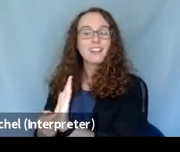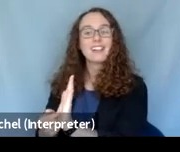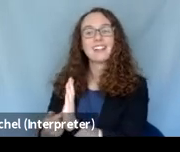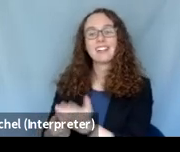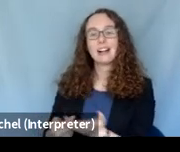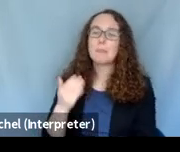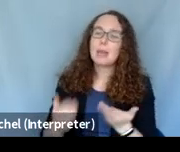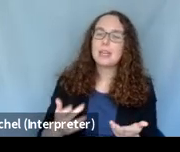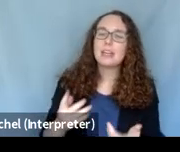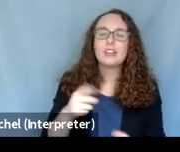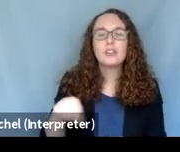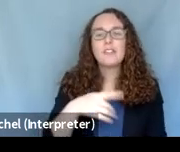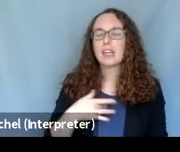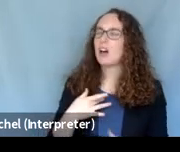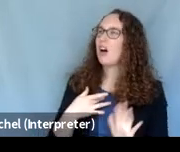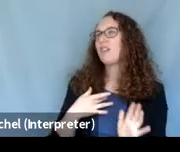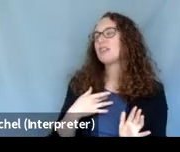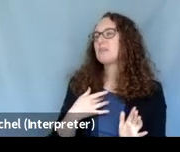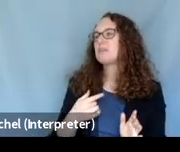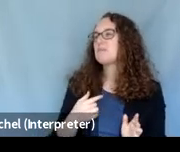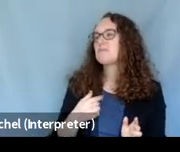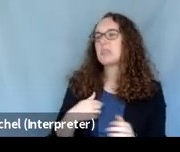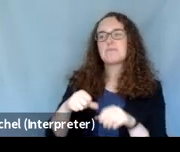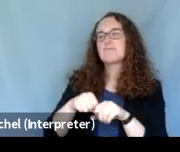You've done more than you realize and these skills are